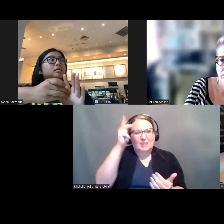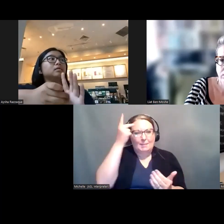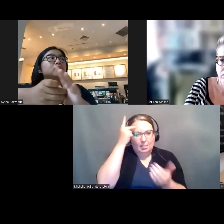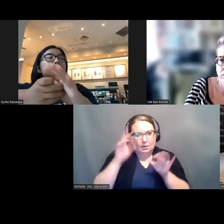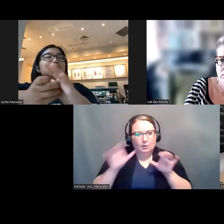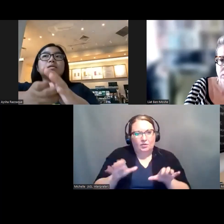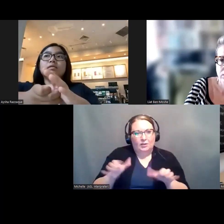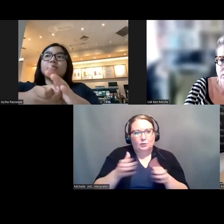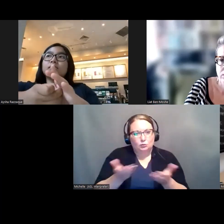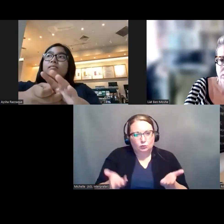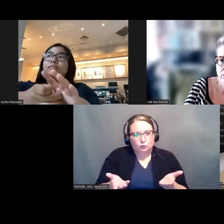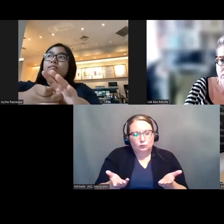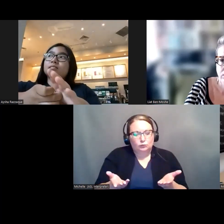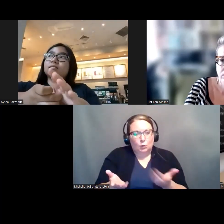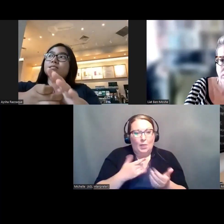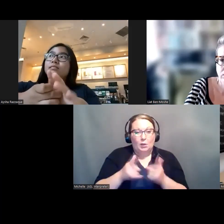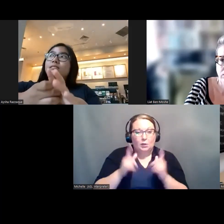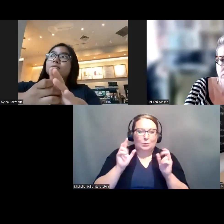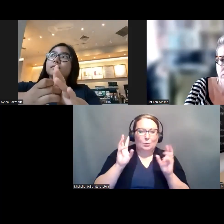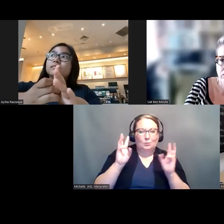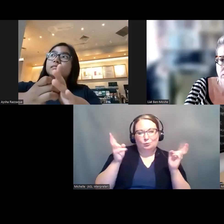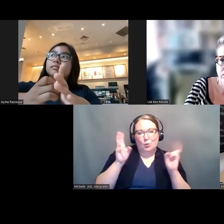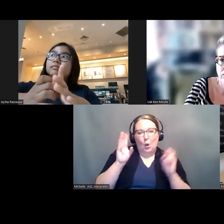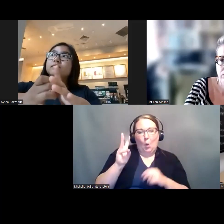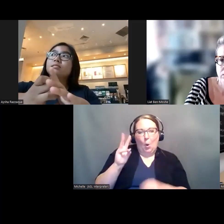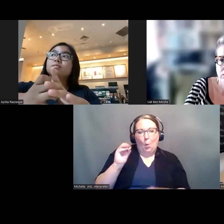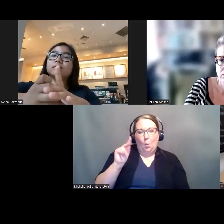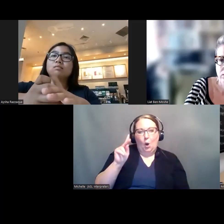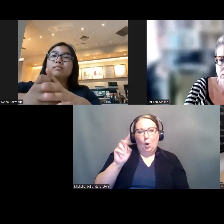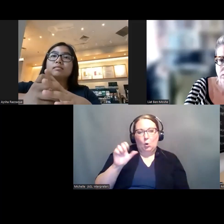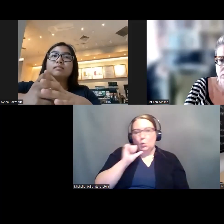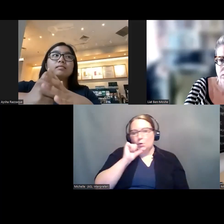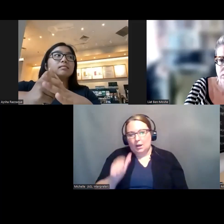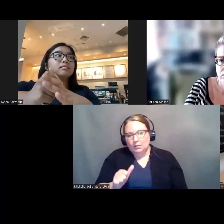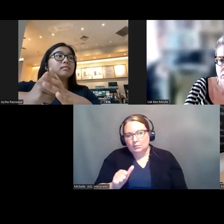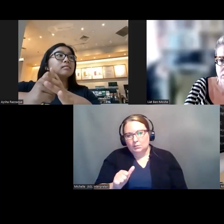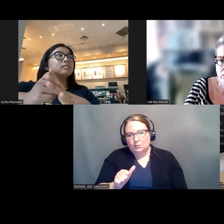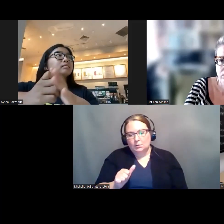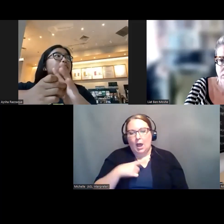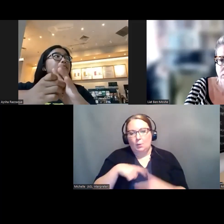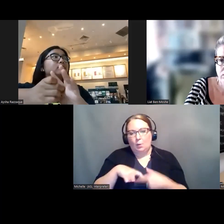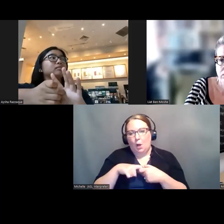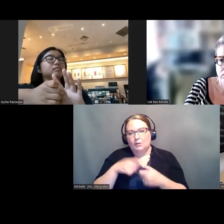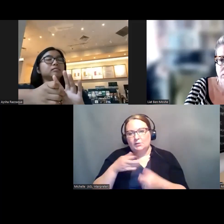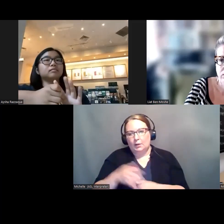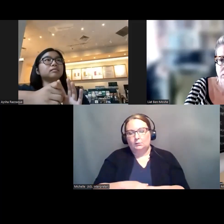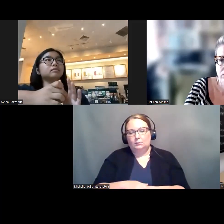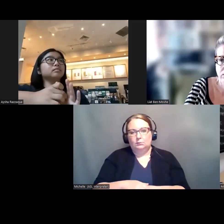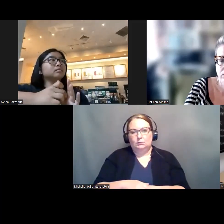whether they're woke or not, quote, unquote. And I'll pause there 'cause we don't have a lot of time,